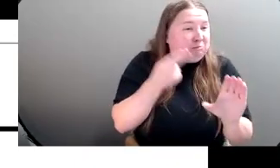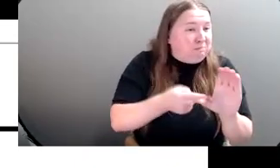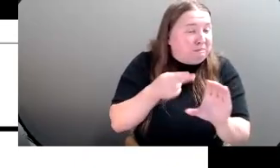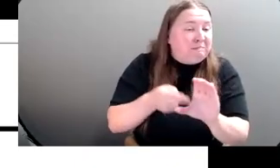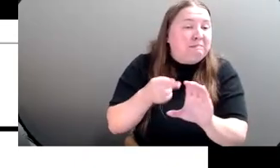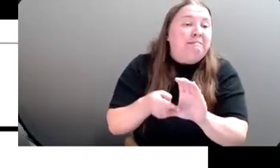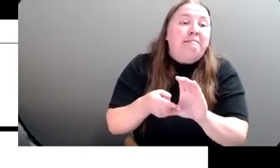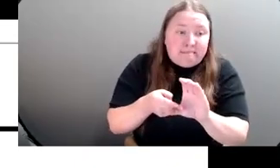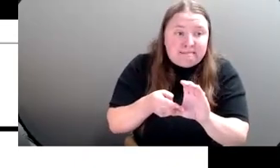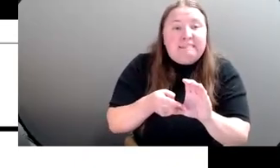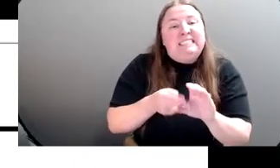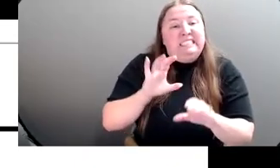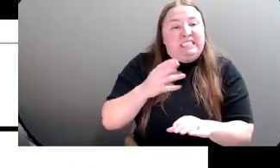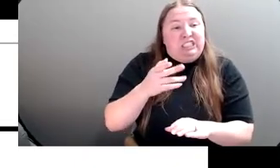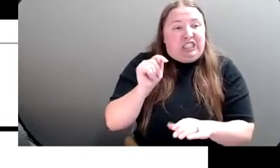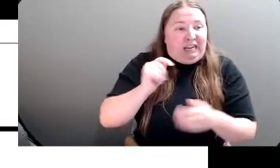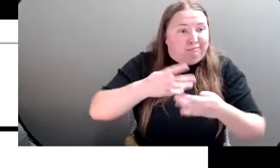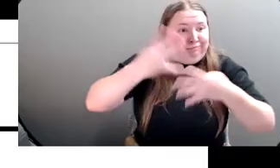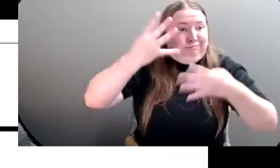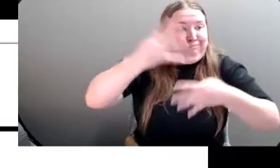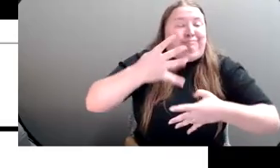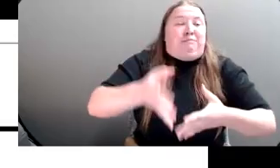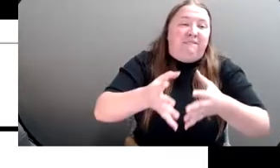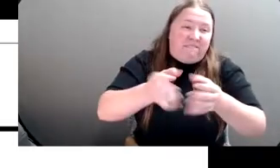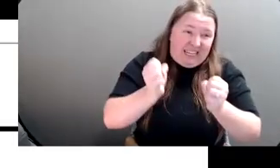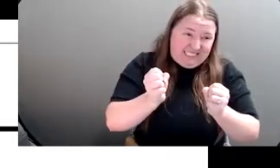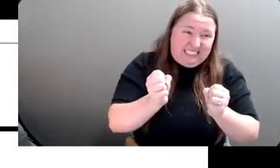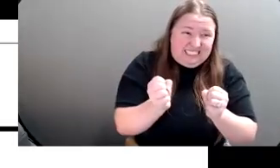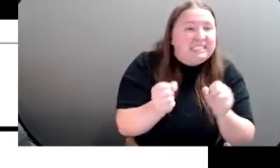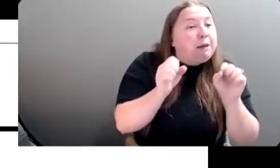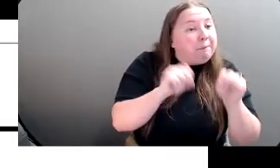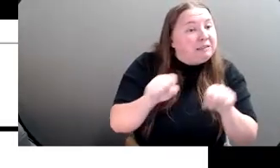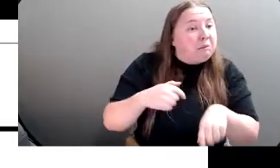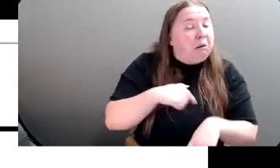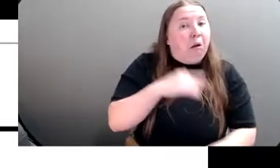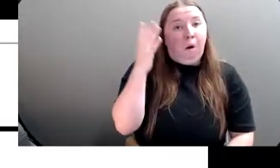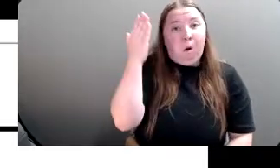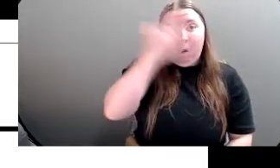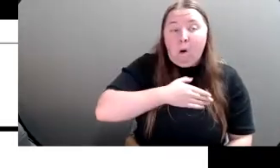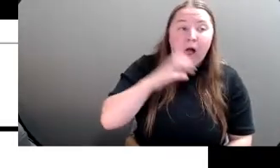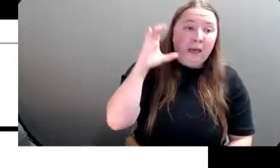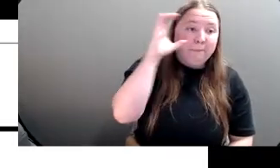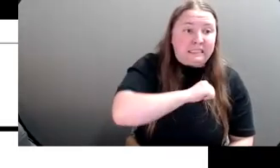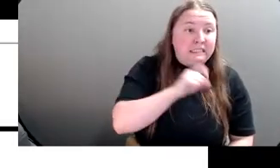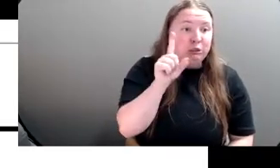the chat can start moving really quickly, and there's a possibility that we might miss, a question or two.